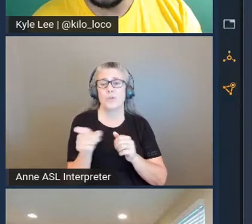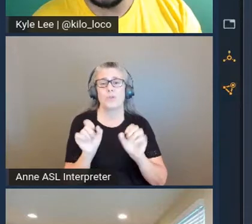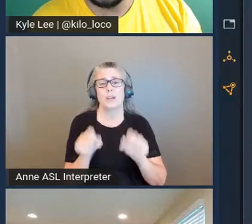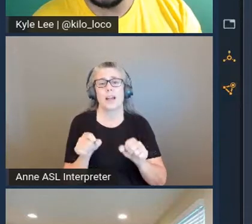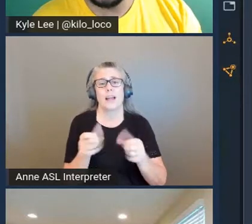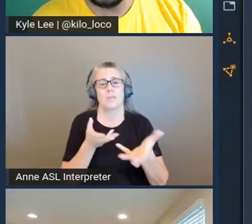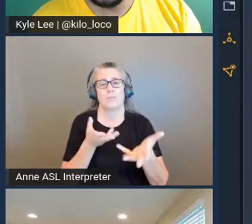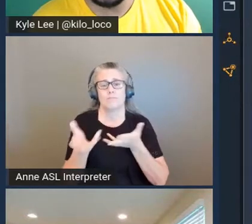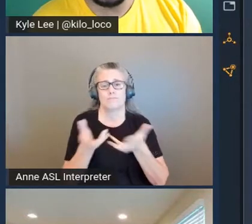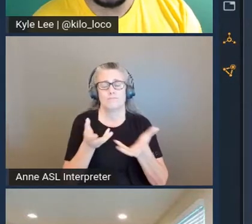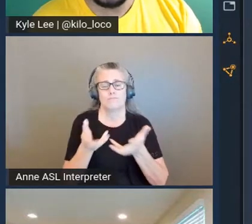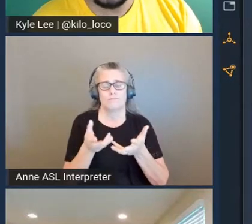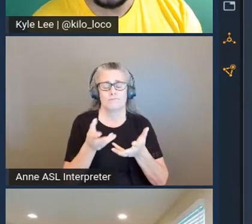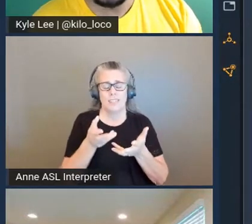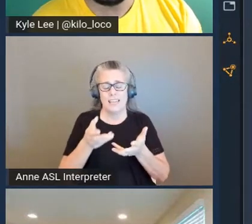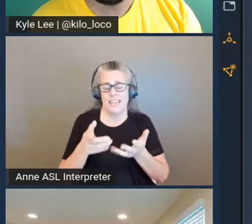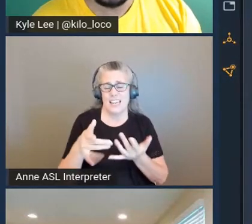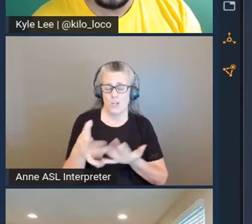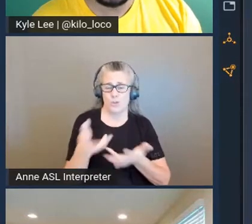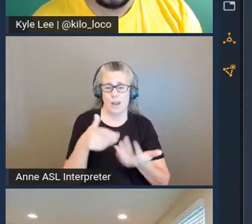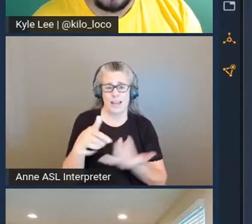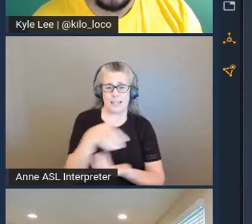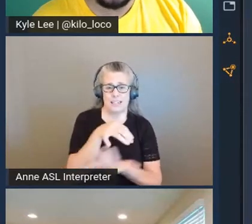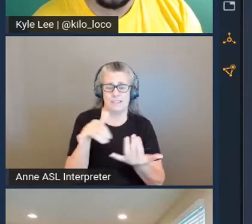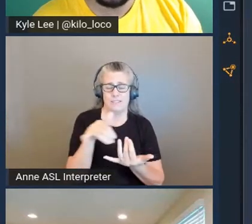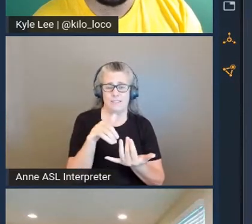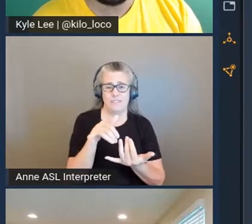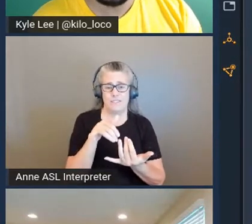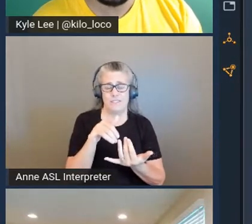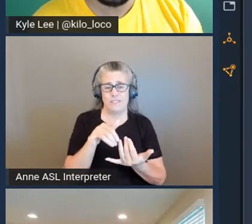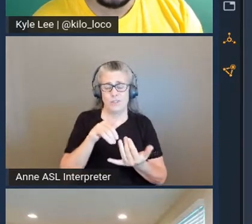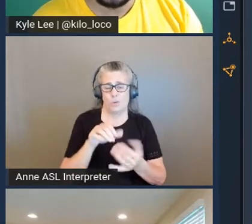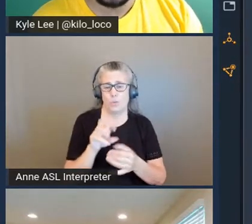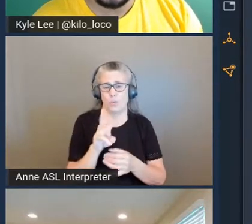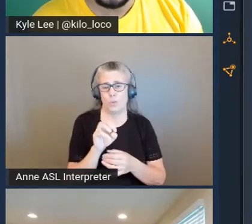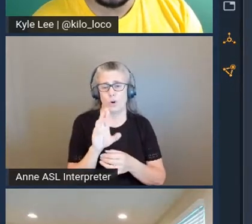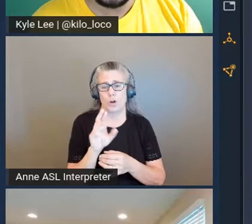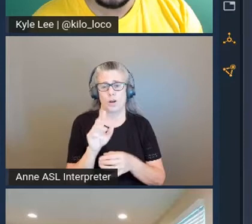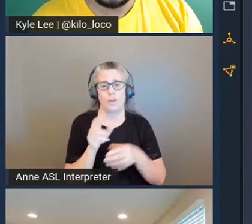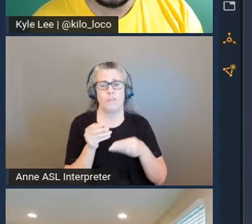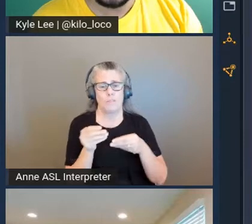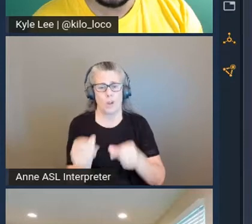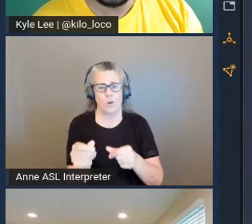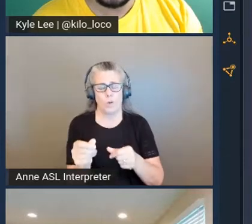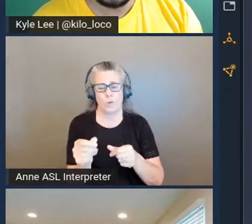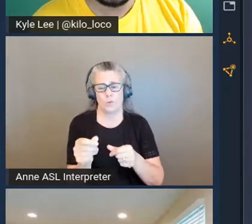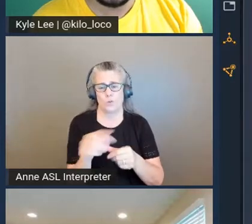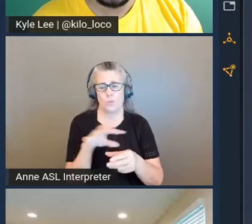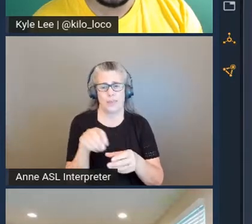and data science workflows within SageMaker Studio itself. So, the example that I am showcasing here